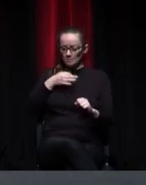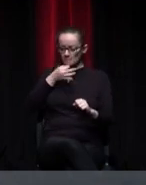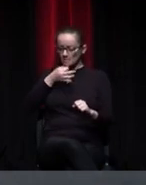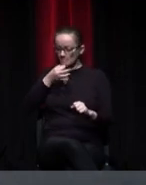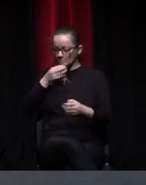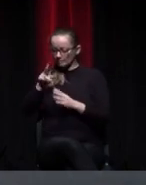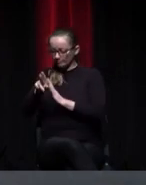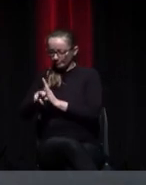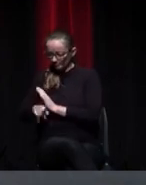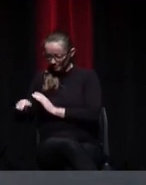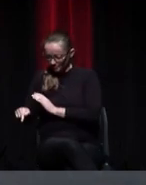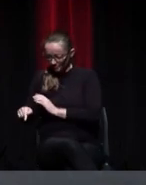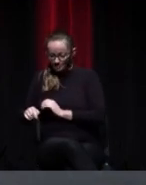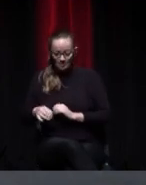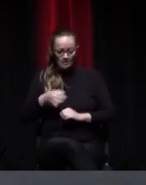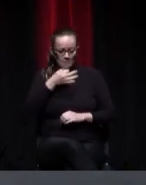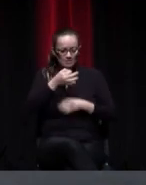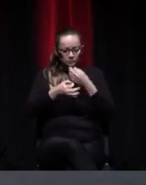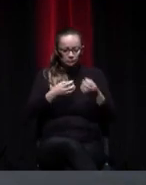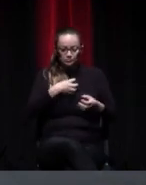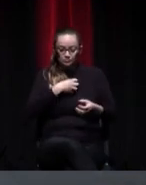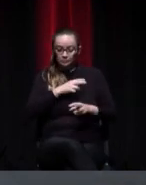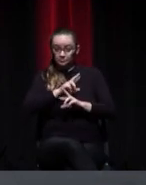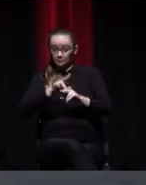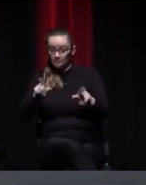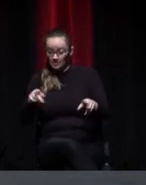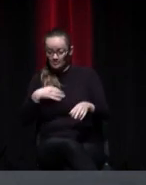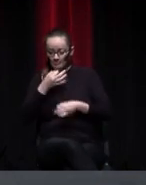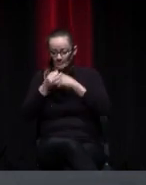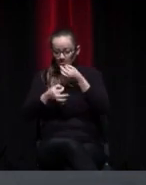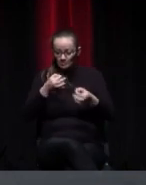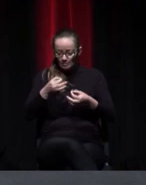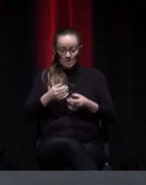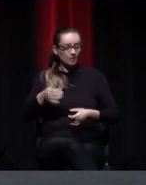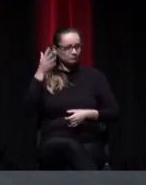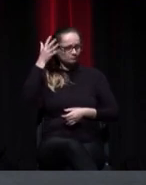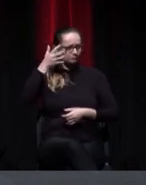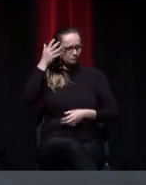in the most varied tones, in the most diverse discourses?